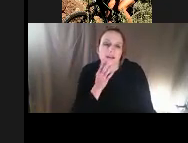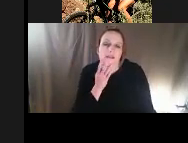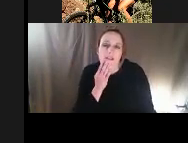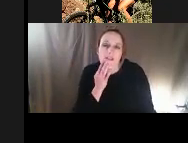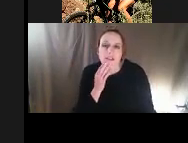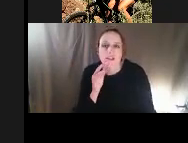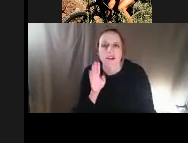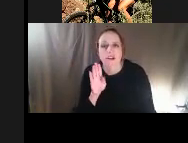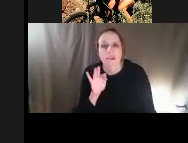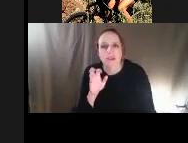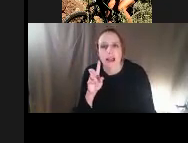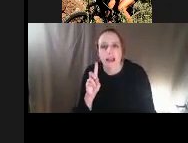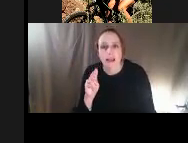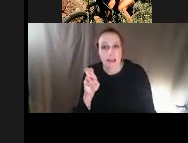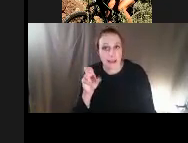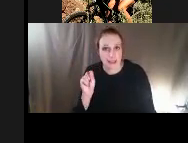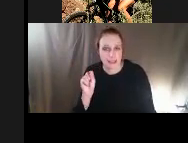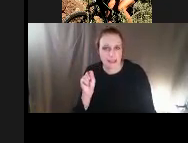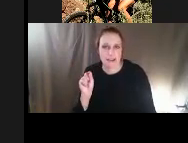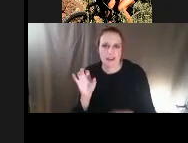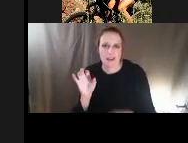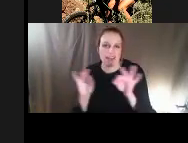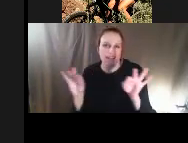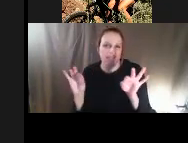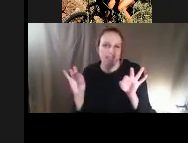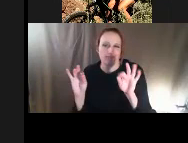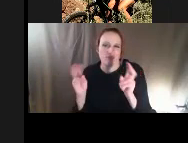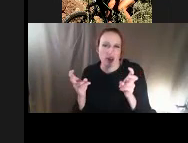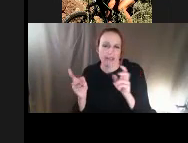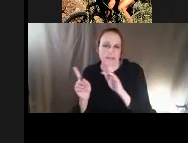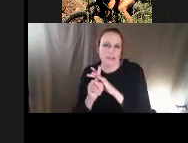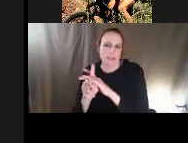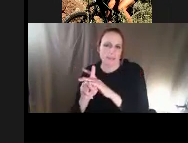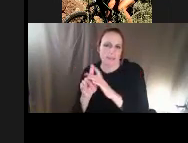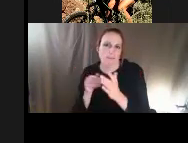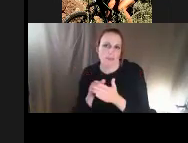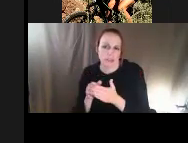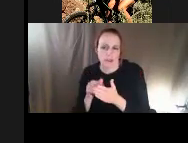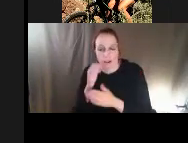And those are statements that indicate that a white person does not want to acknowledge race.